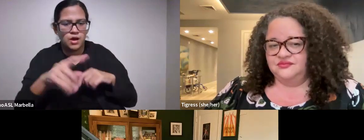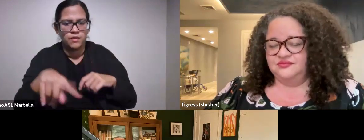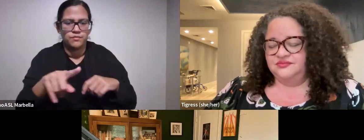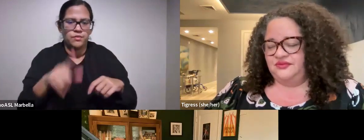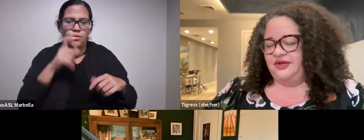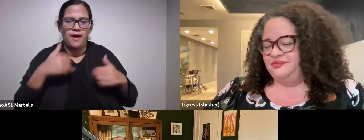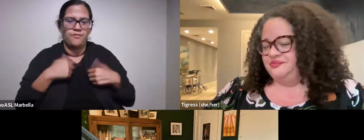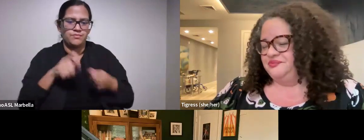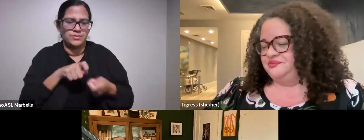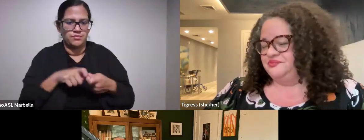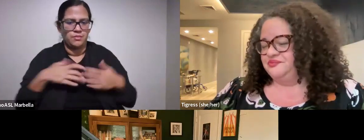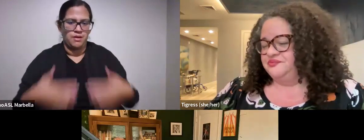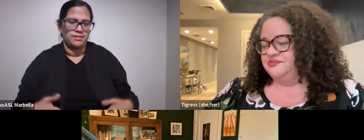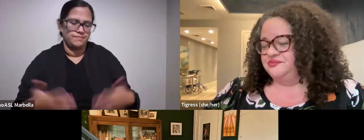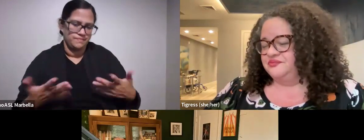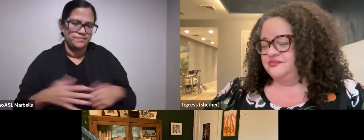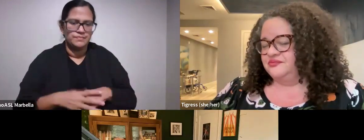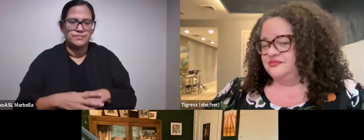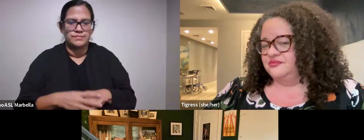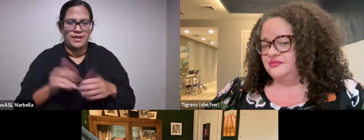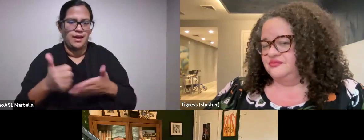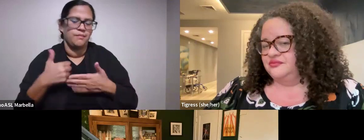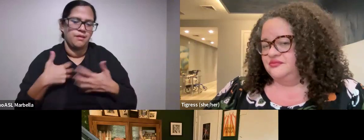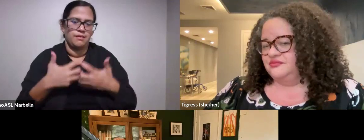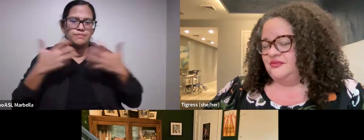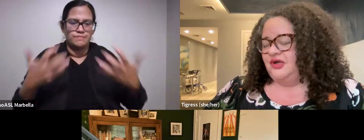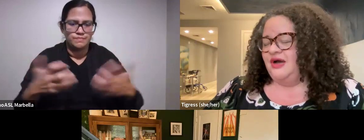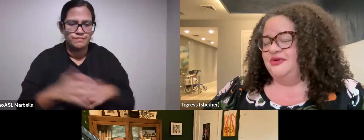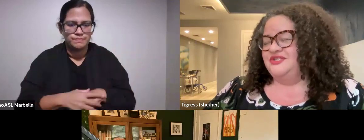stuff. That stuff is immensely helpful and formative. Aubrey,